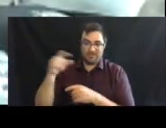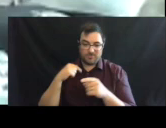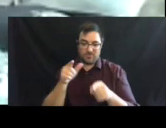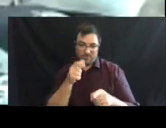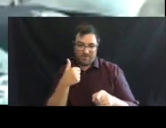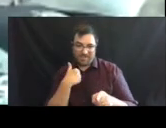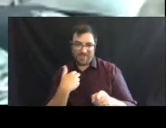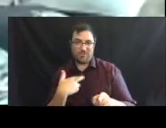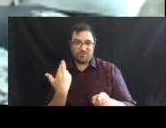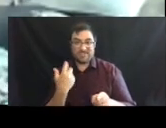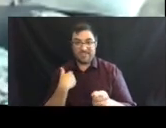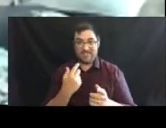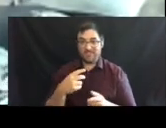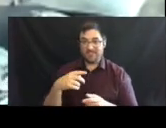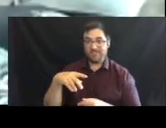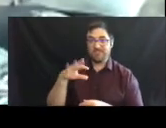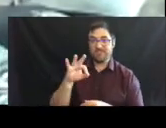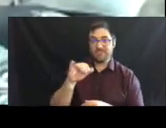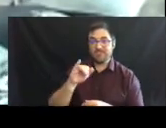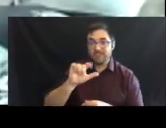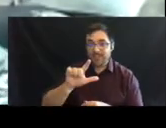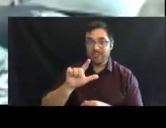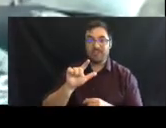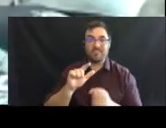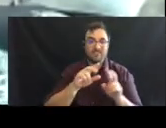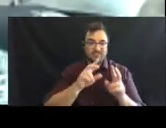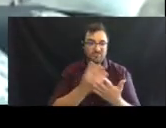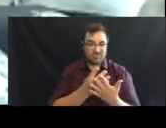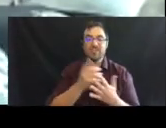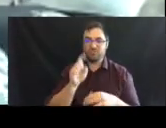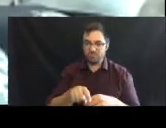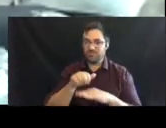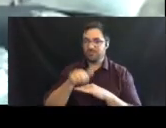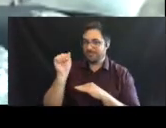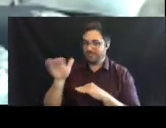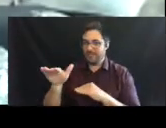if they fail the hearing screening at birth are sent right immediately to a diagnostic evaluation.